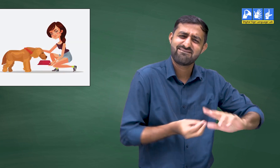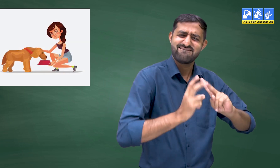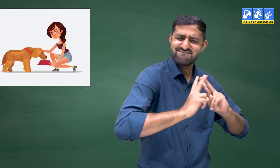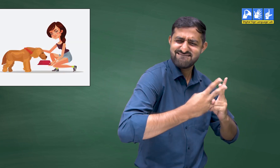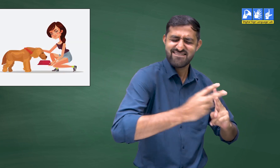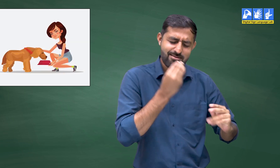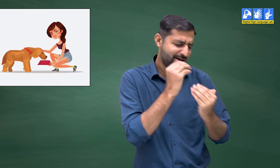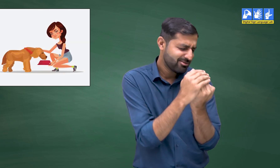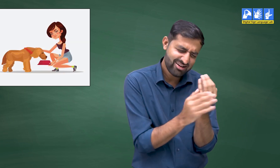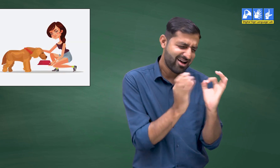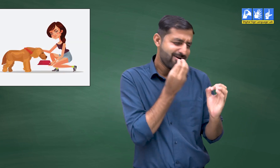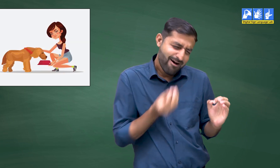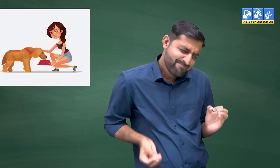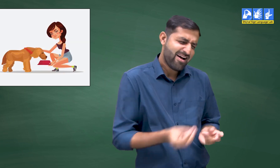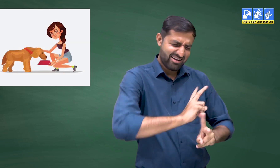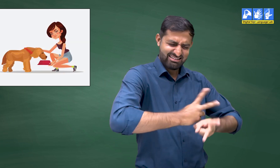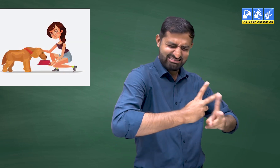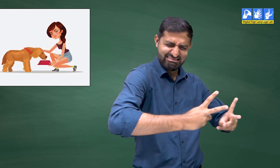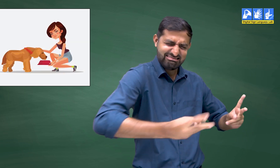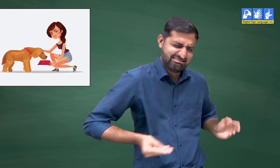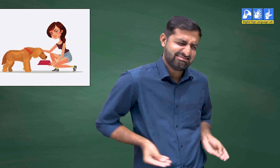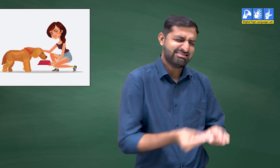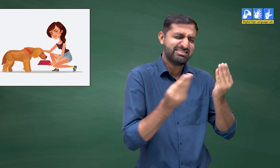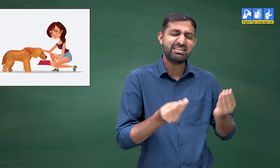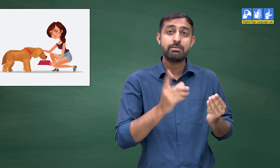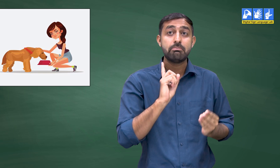They feed them all sorts of foods and are overprotective.